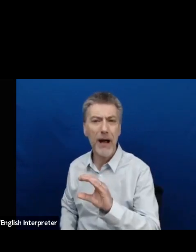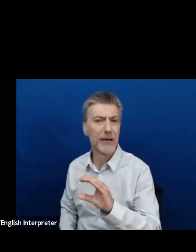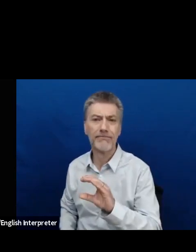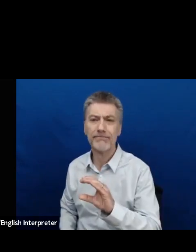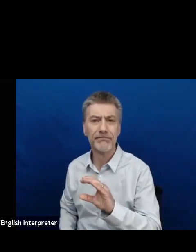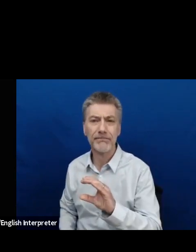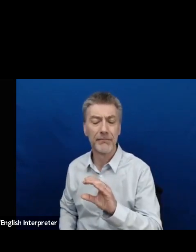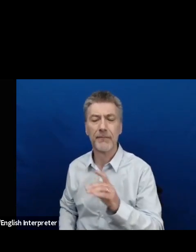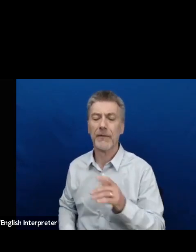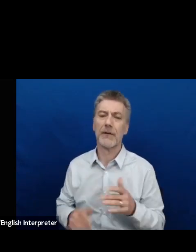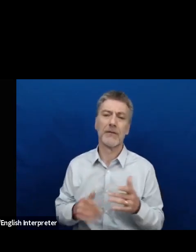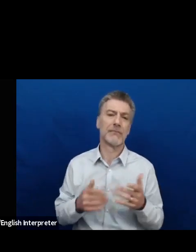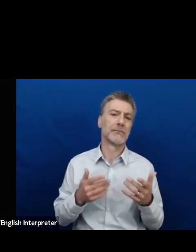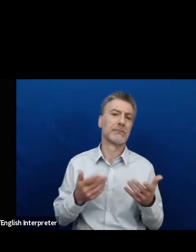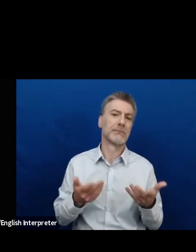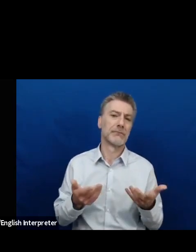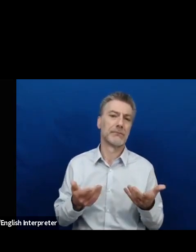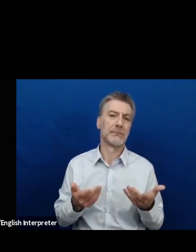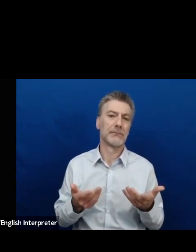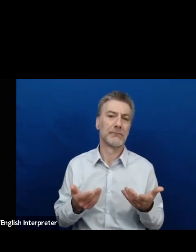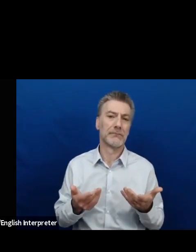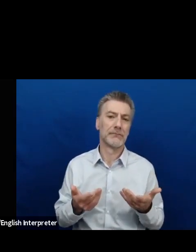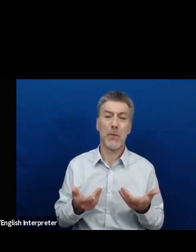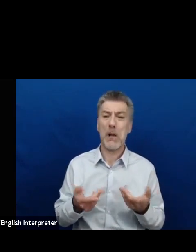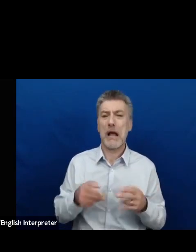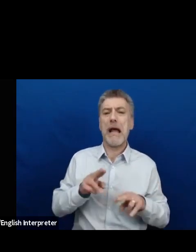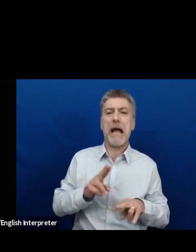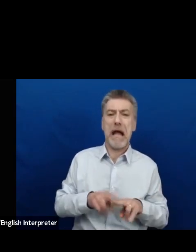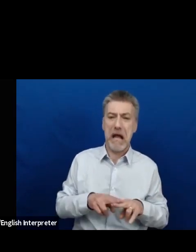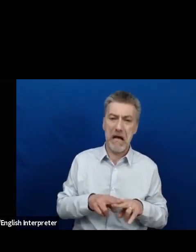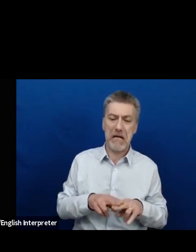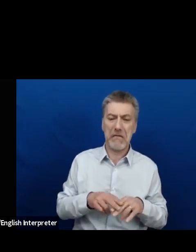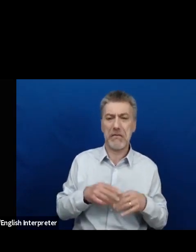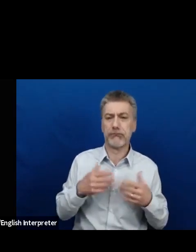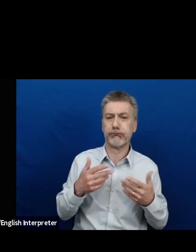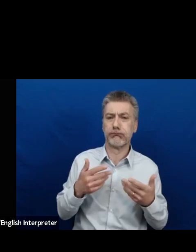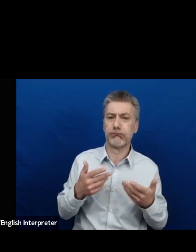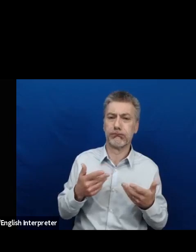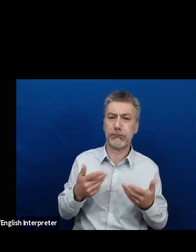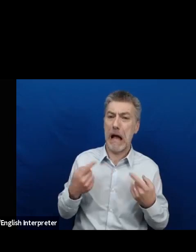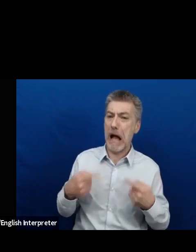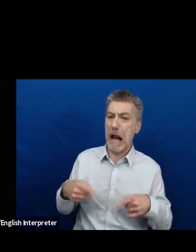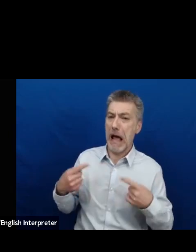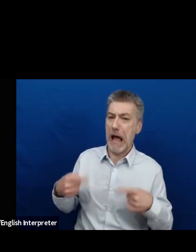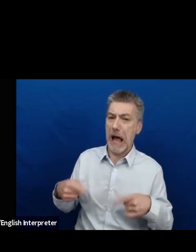tax until the First World War. Clone yal subjects in India had